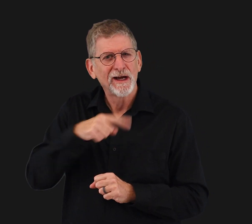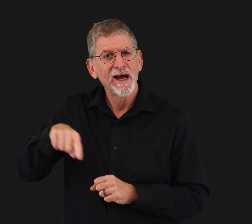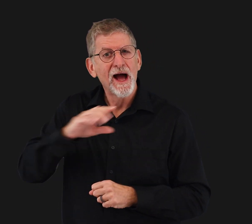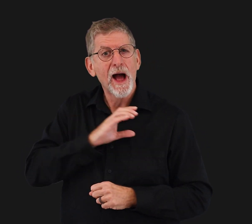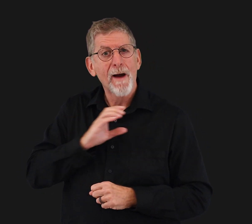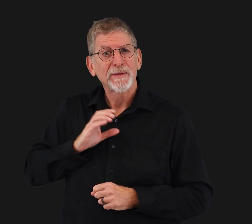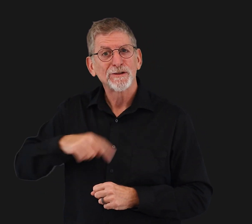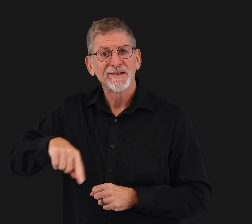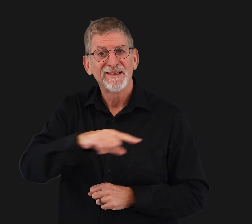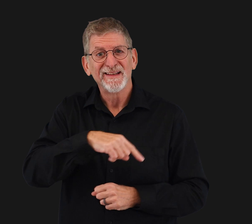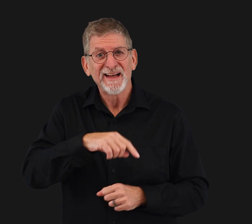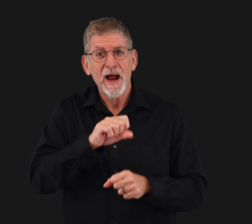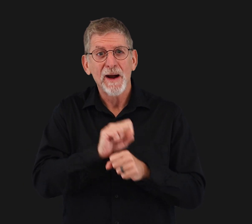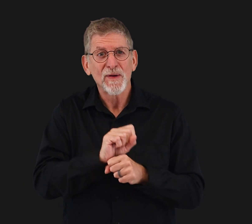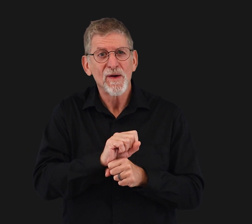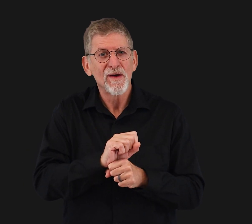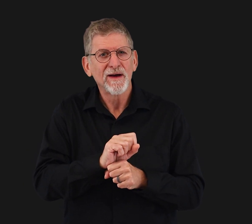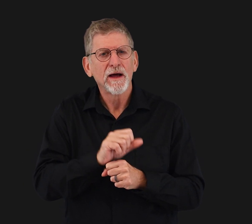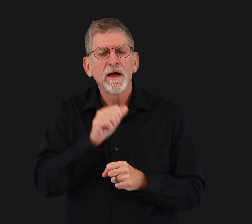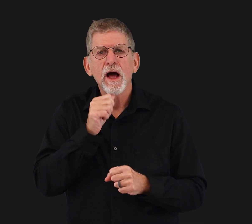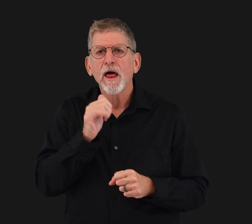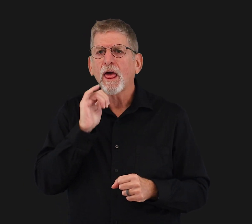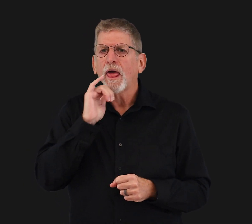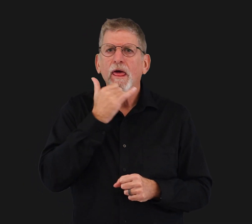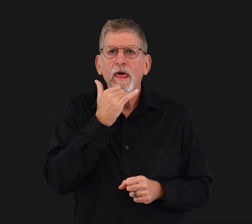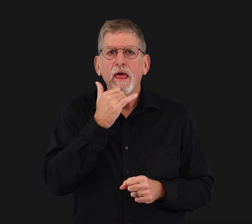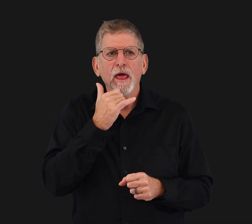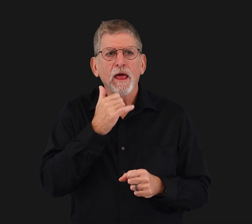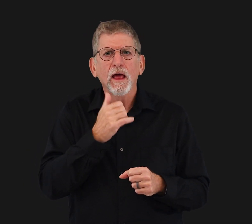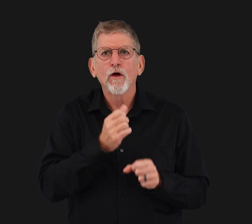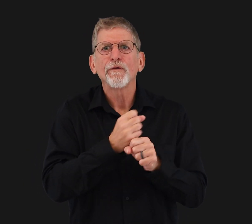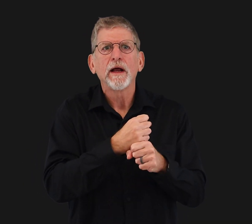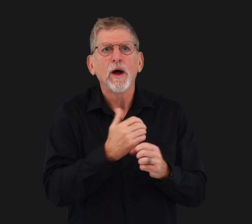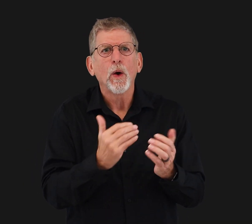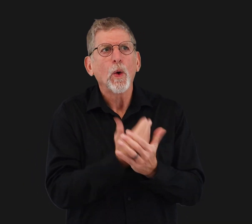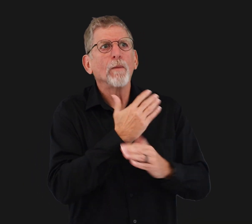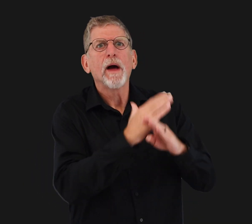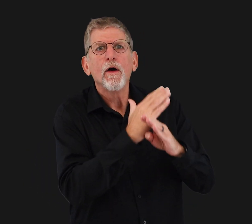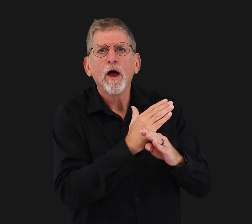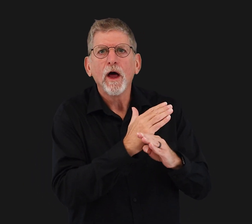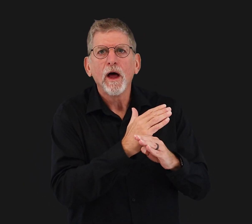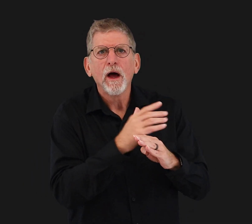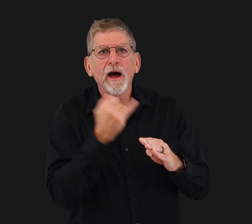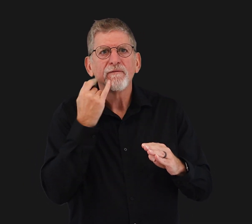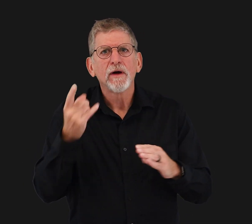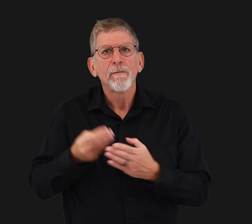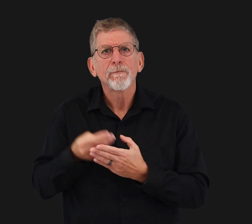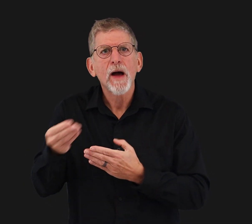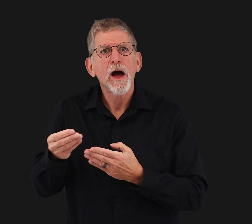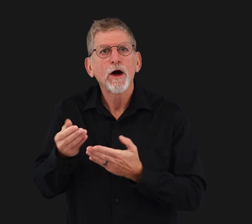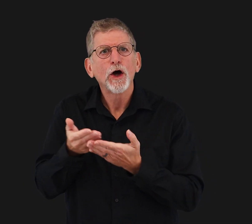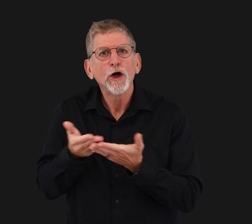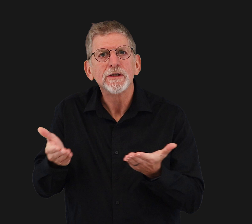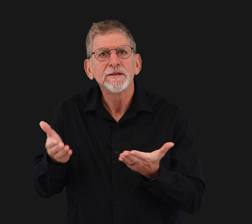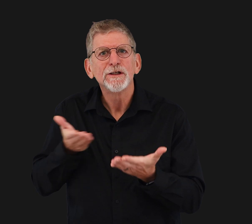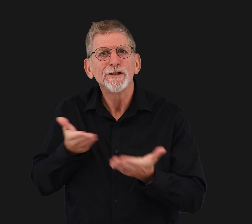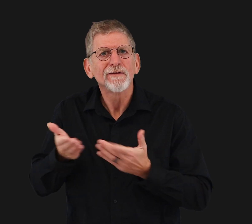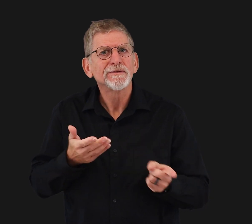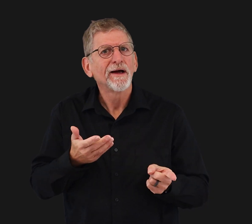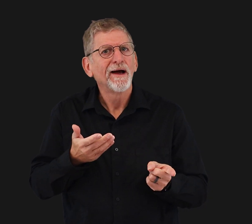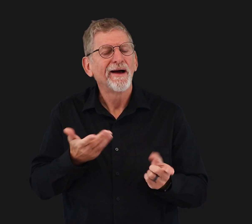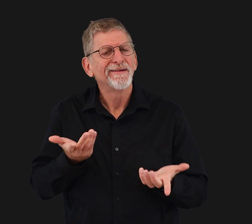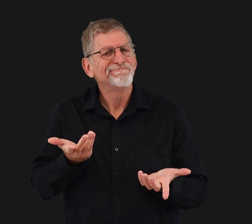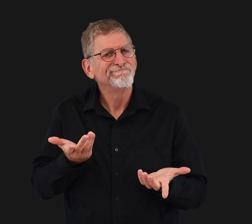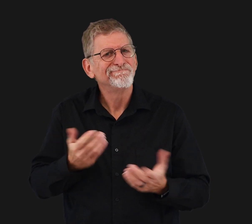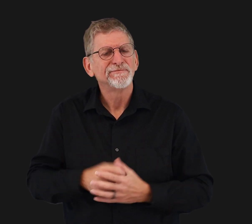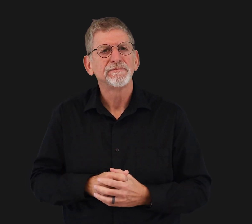Commission employees do not inadvertently create new barriers when they purchase goods and services